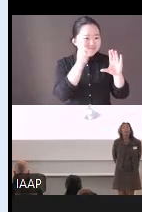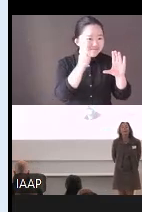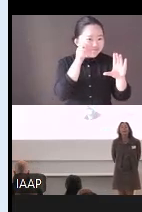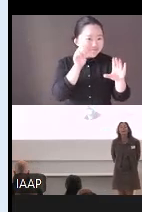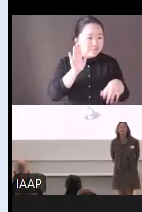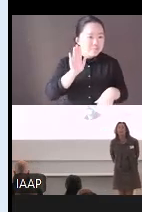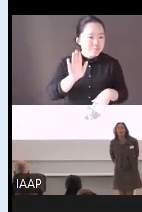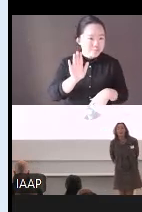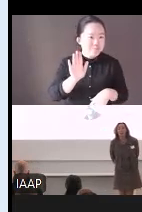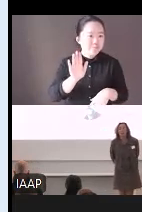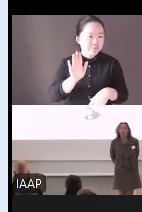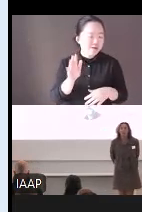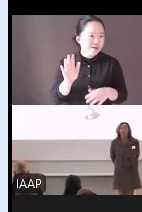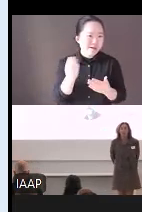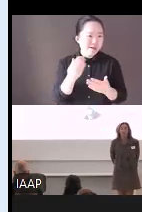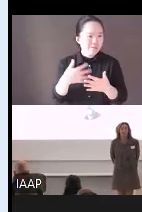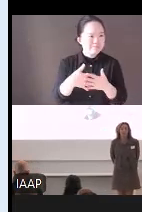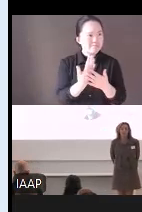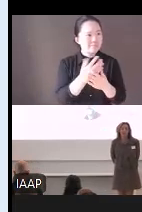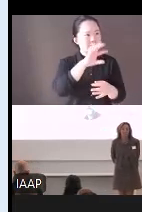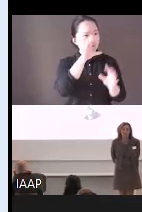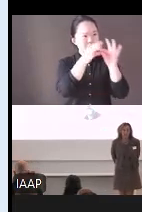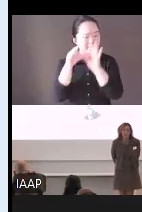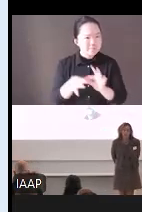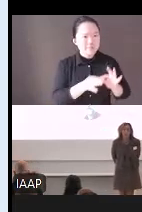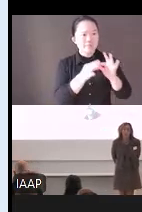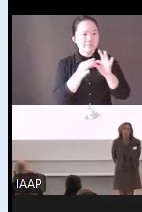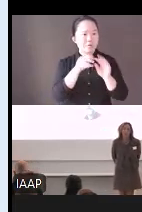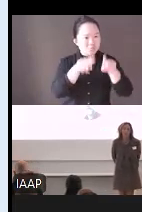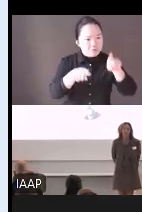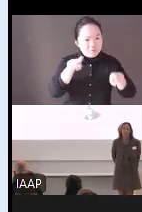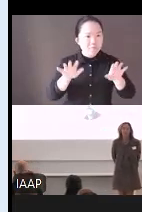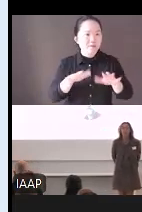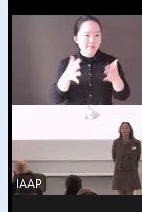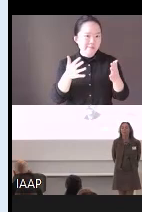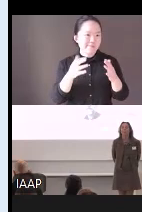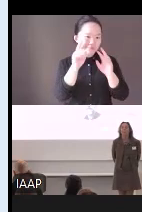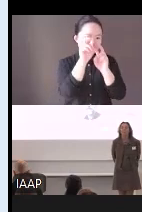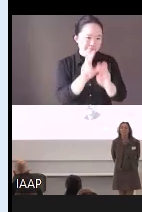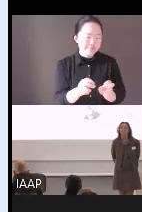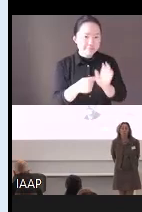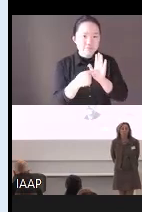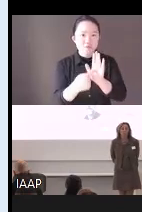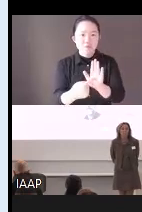And I can tell you what, I forgot to say. Yesterday, we had a very engaging, workshop yesterday.